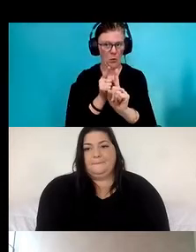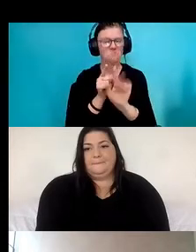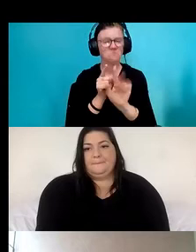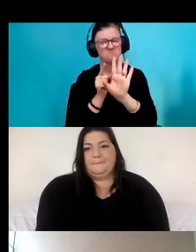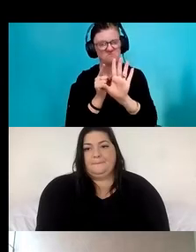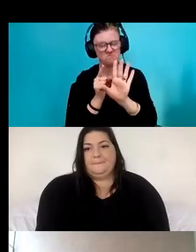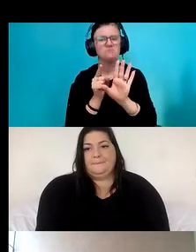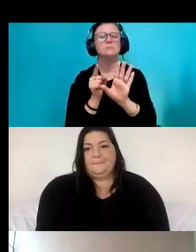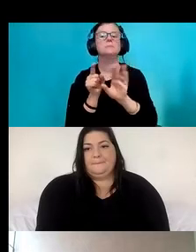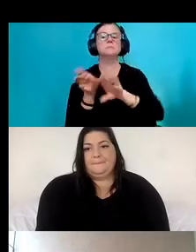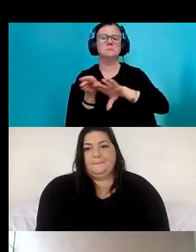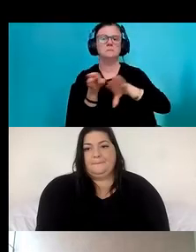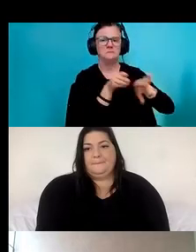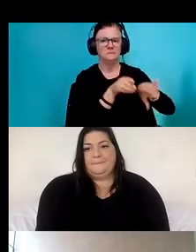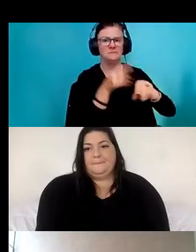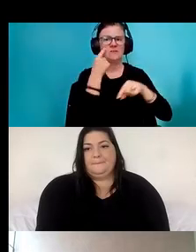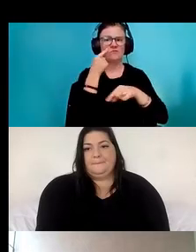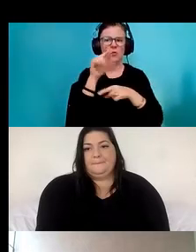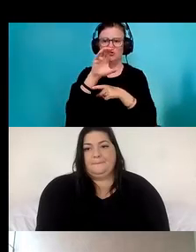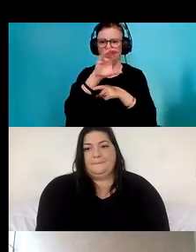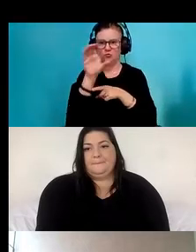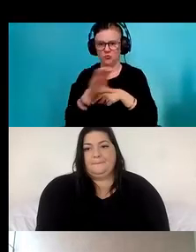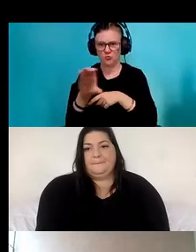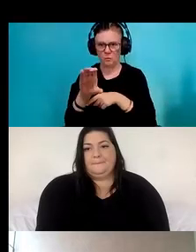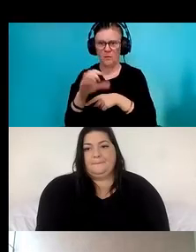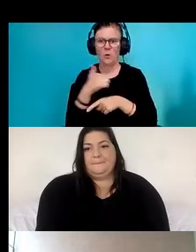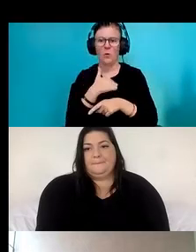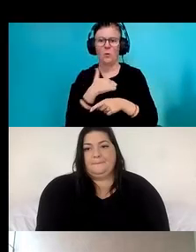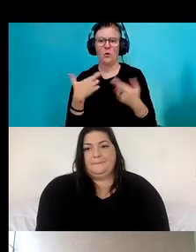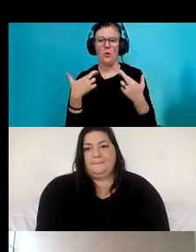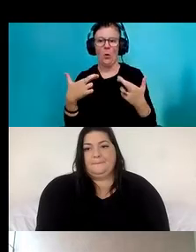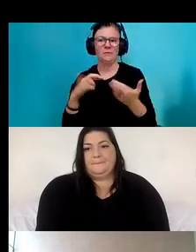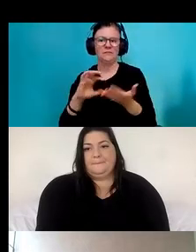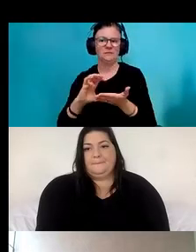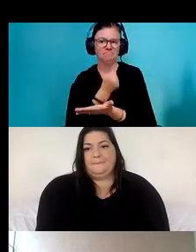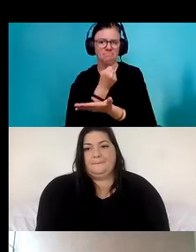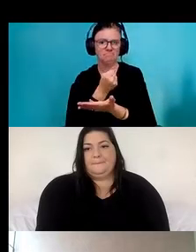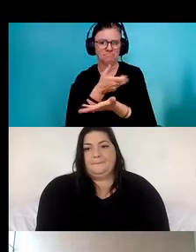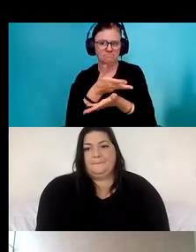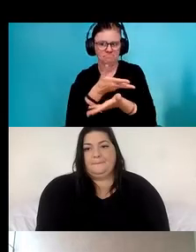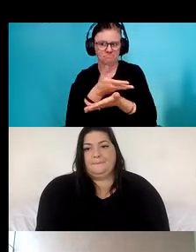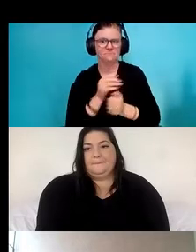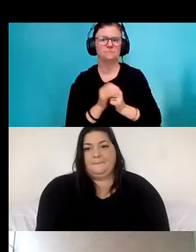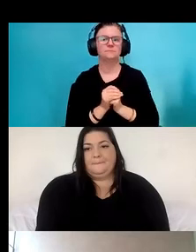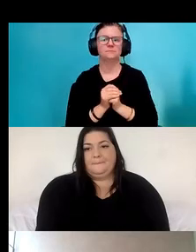to this webinar platform and how we are hoping to use it. You will see that there is a chat